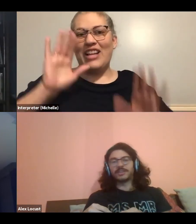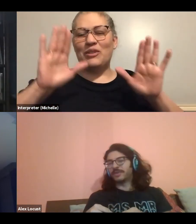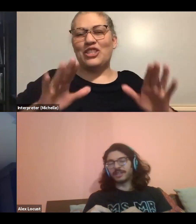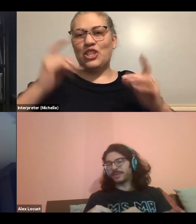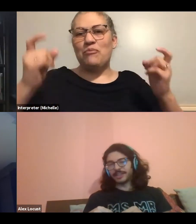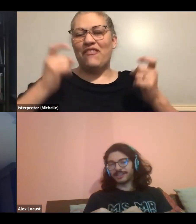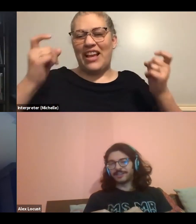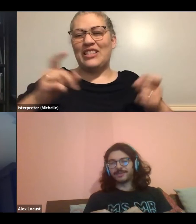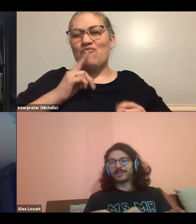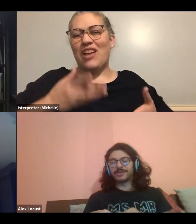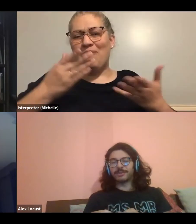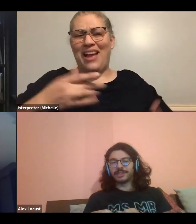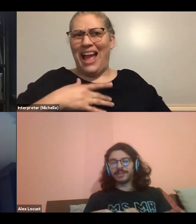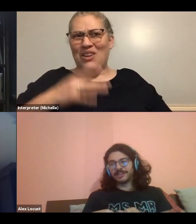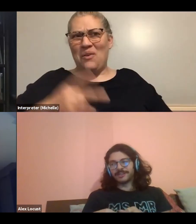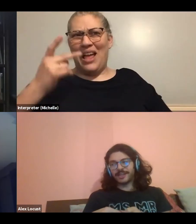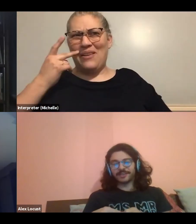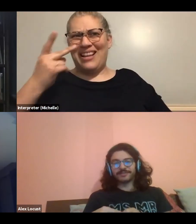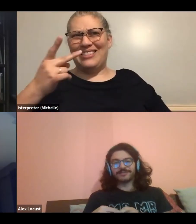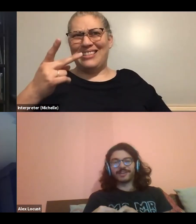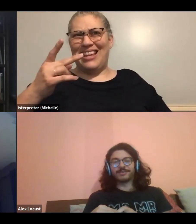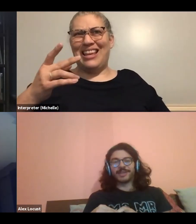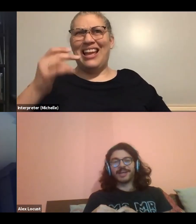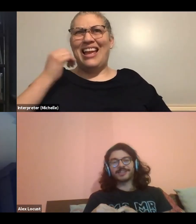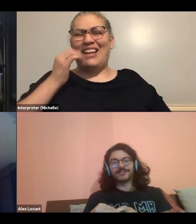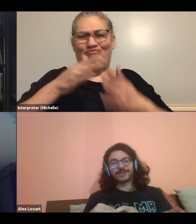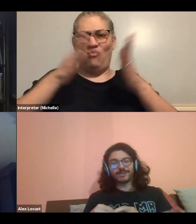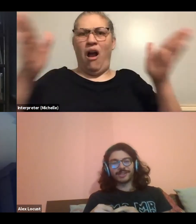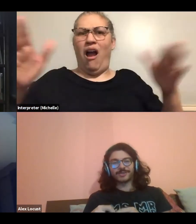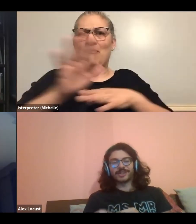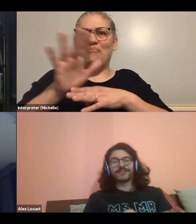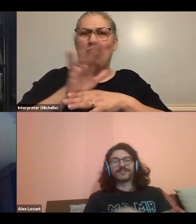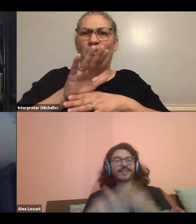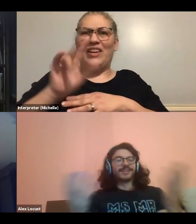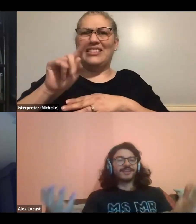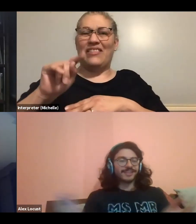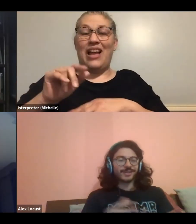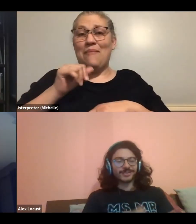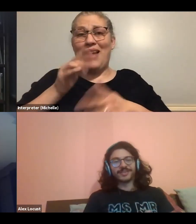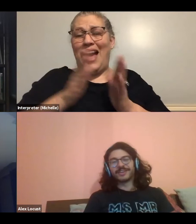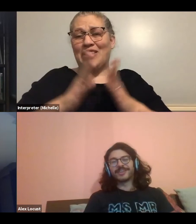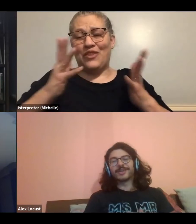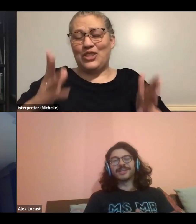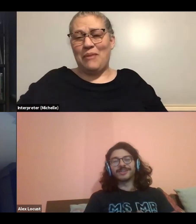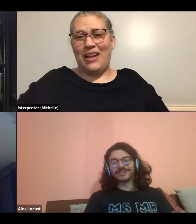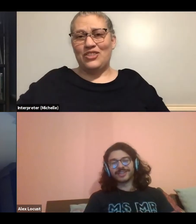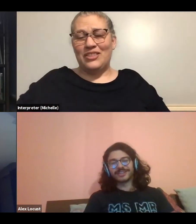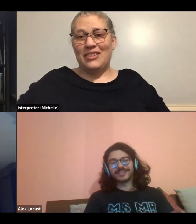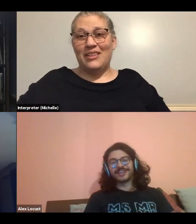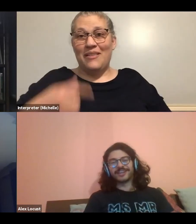Alex Locust: And I feel like that's what Superfest really offered me is that I don't like what I see in mainstream media and that's okay I'm not asking for too much we have.